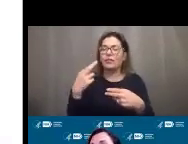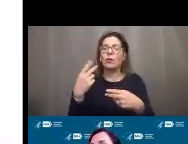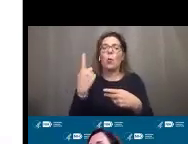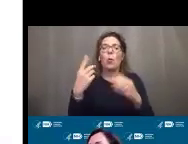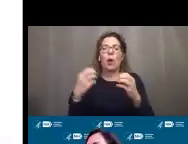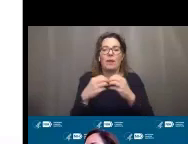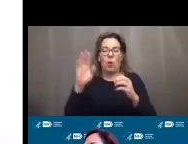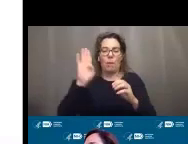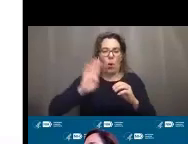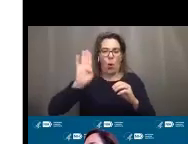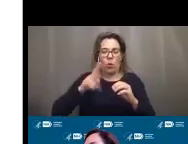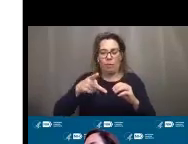that would be fantastic.